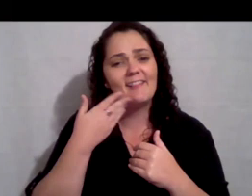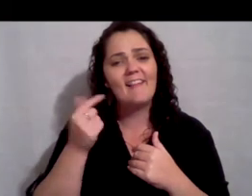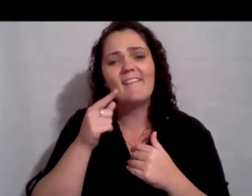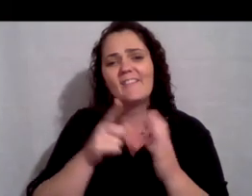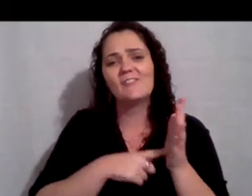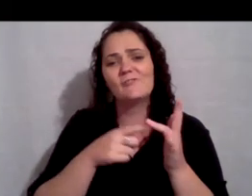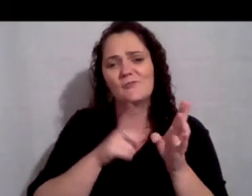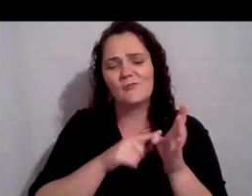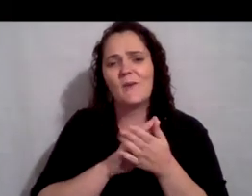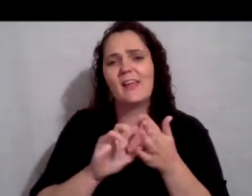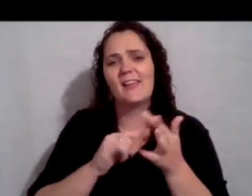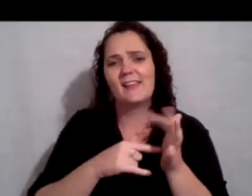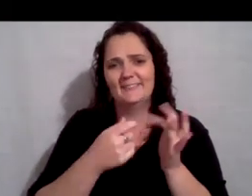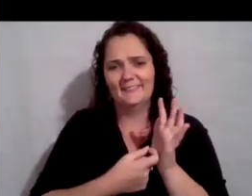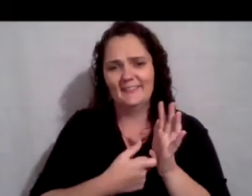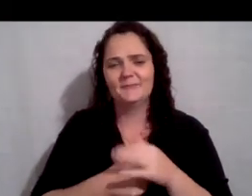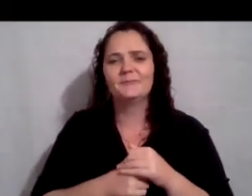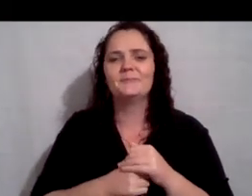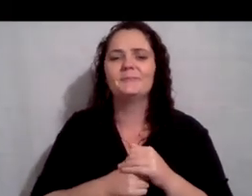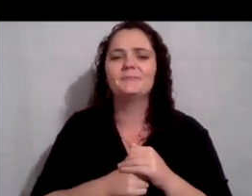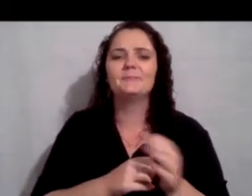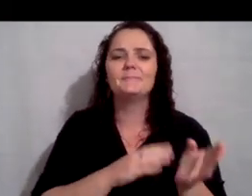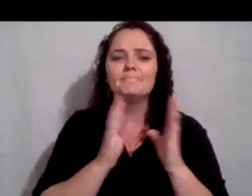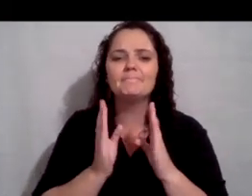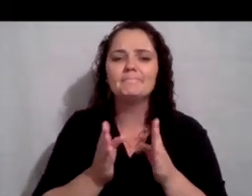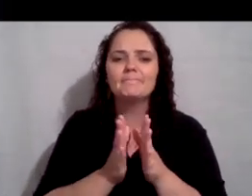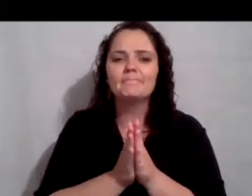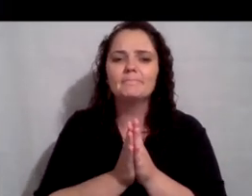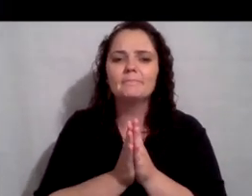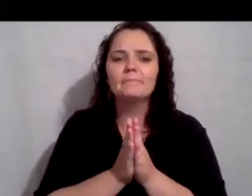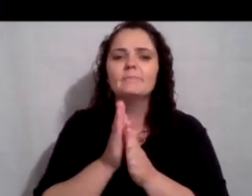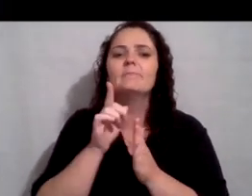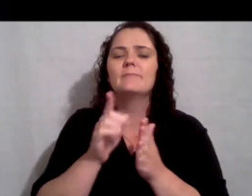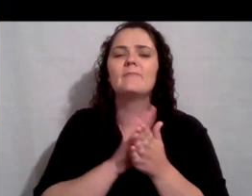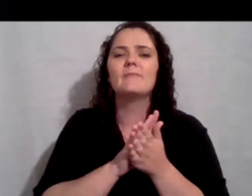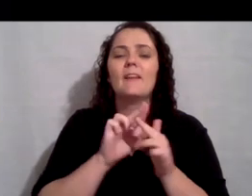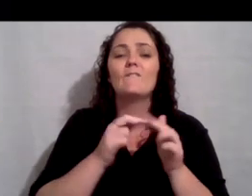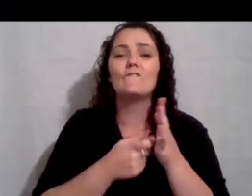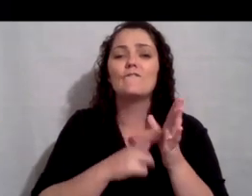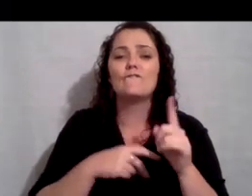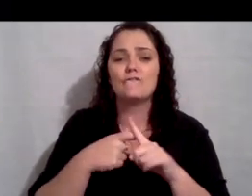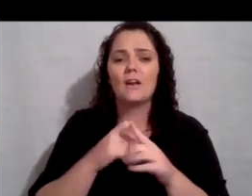beautiful Joy Hester drawing in the QAGOMA Collection. Alright now this next drawing by Frank Hodgkinson, you can see